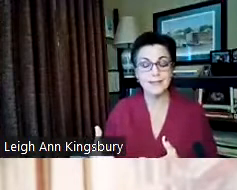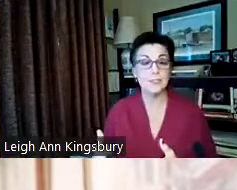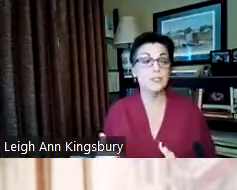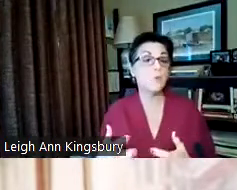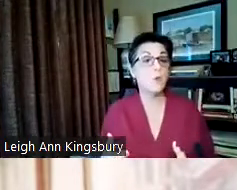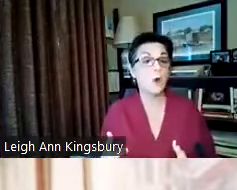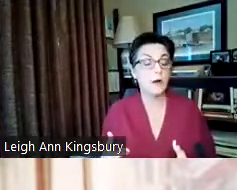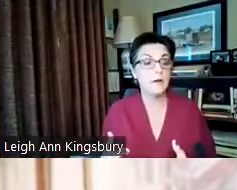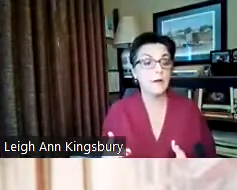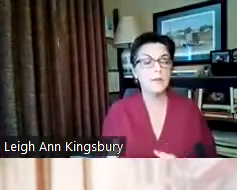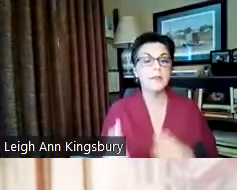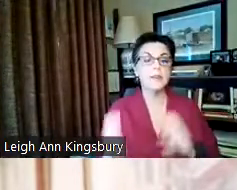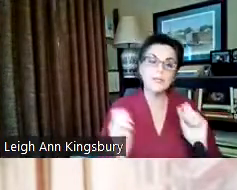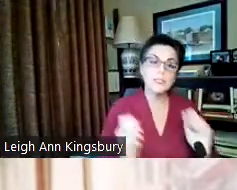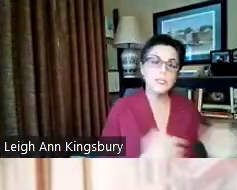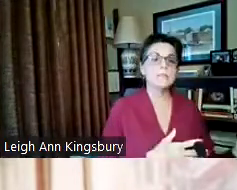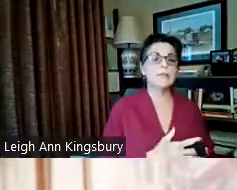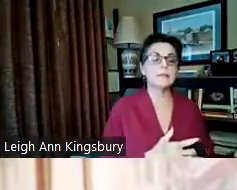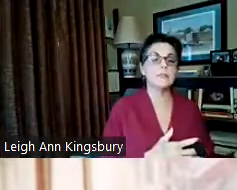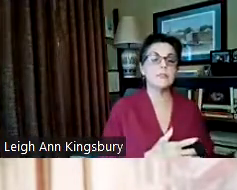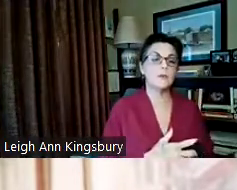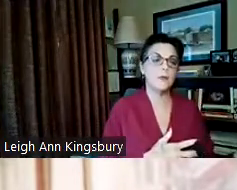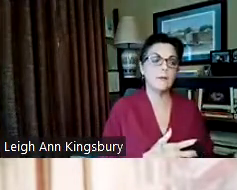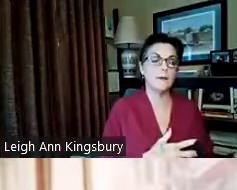decision more than if we just make the decision without them.